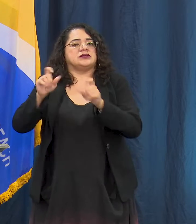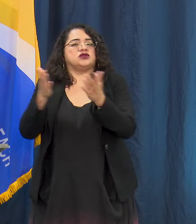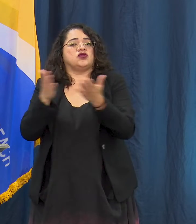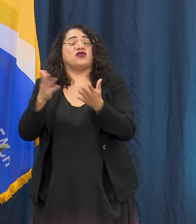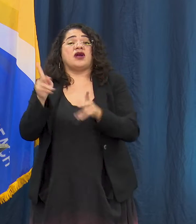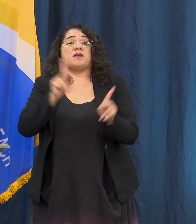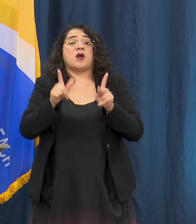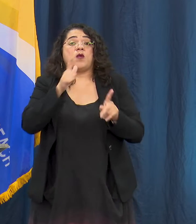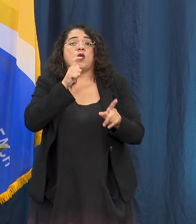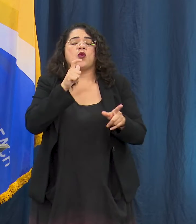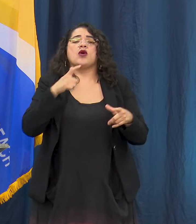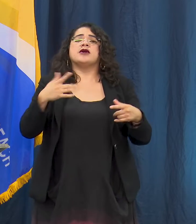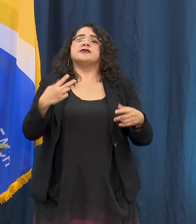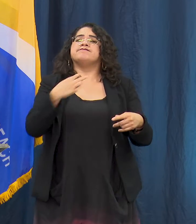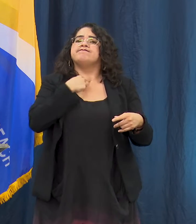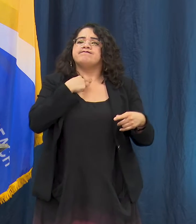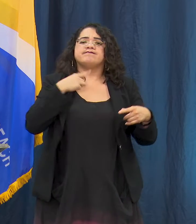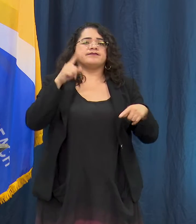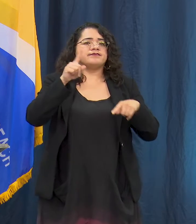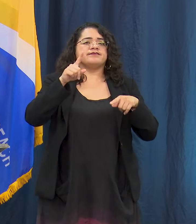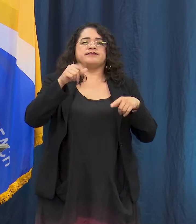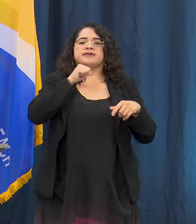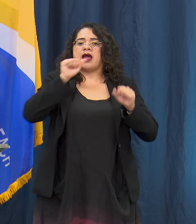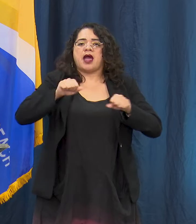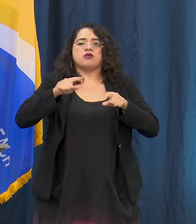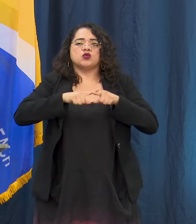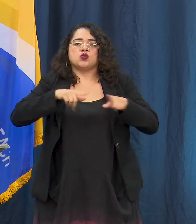mobility or transportation issues including individuals at personal